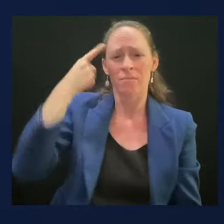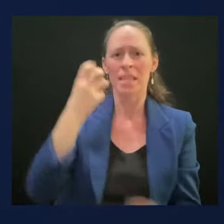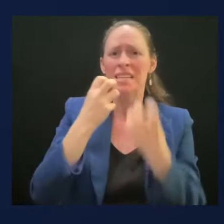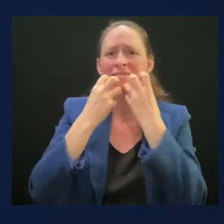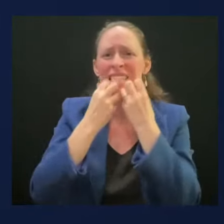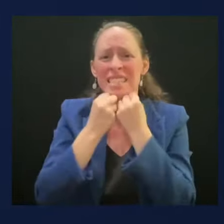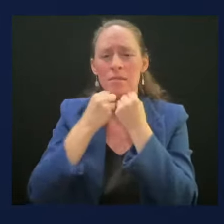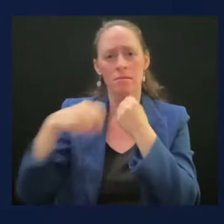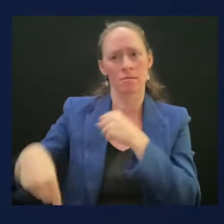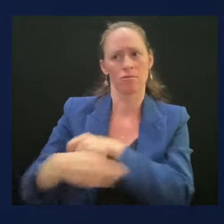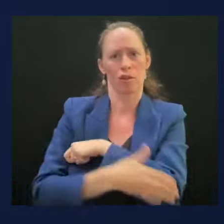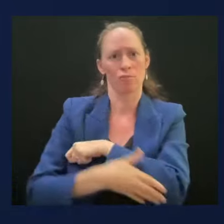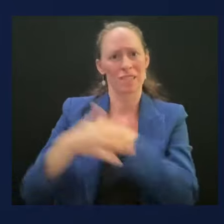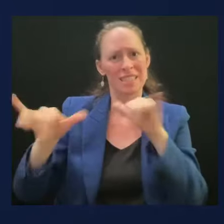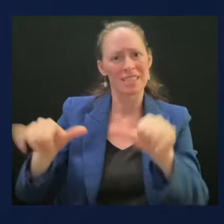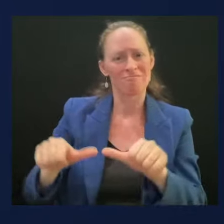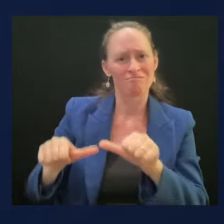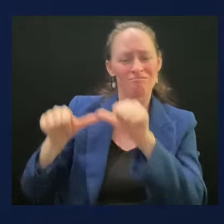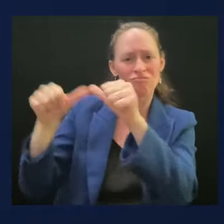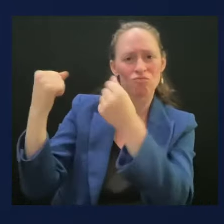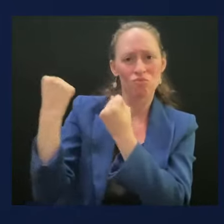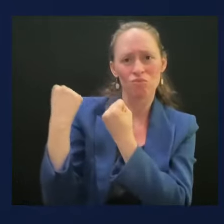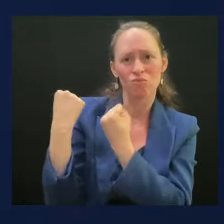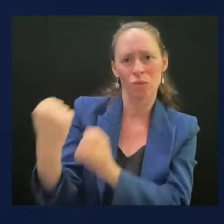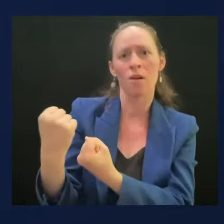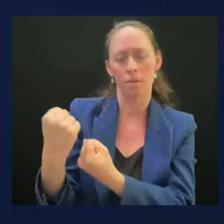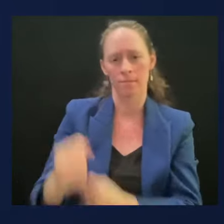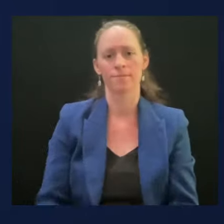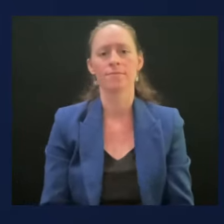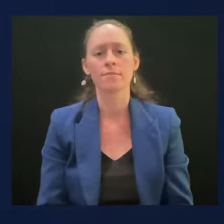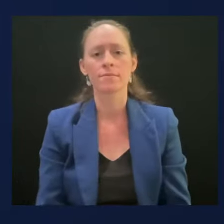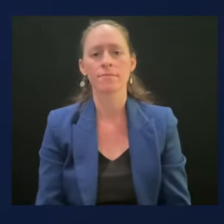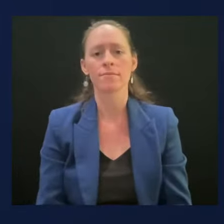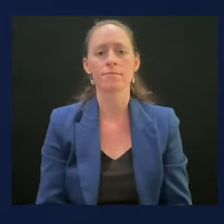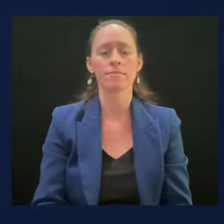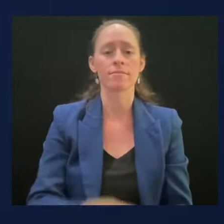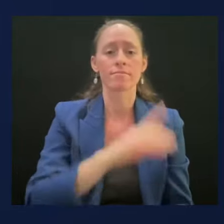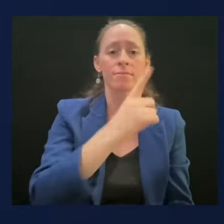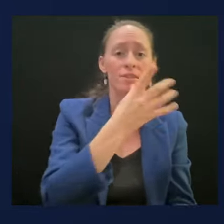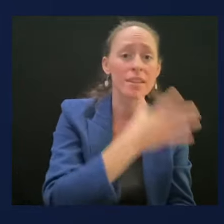Secretary Austin, Secretary McDonough, Secretary Mayorkas, General Milley,